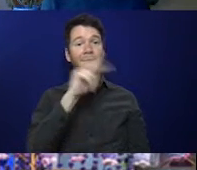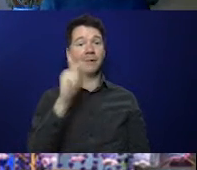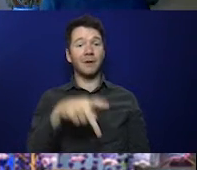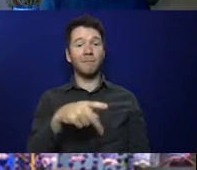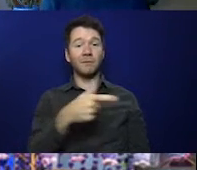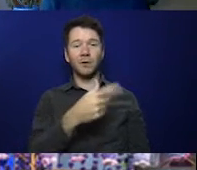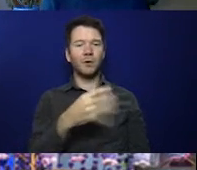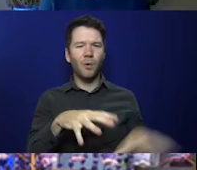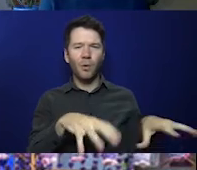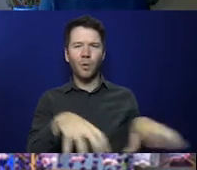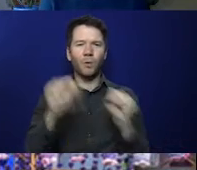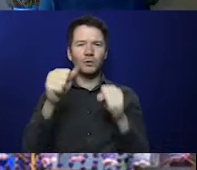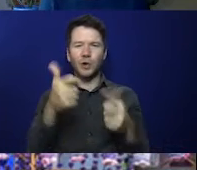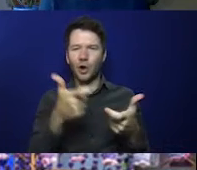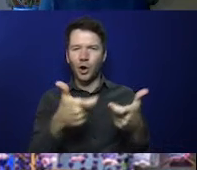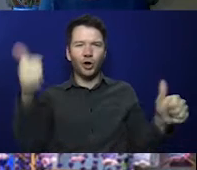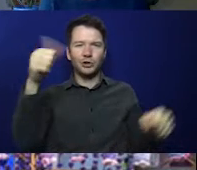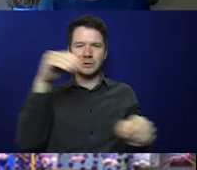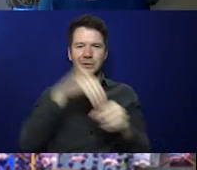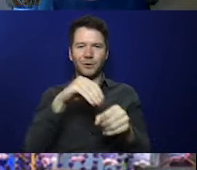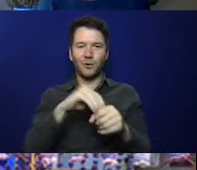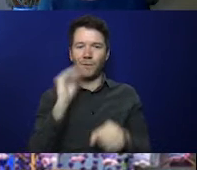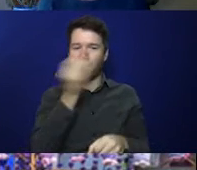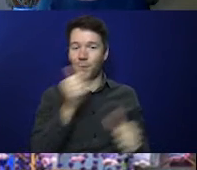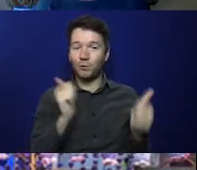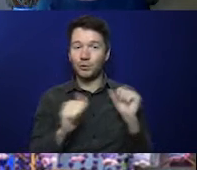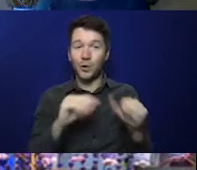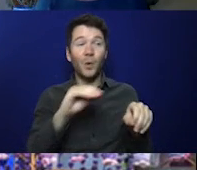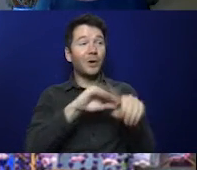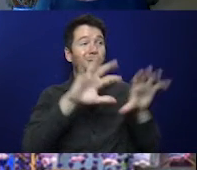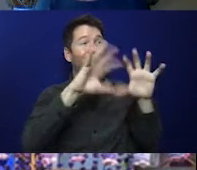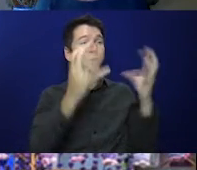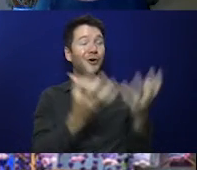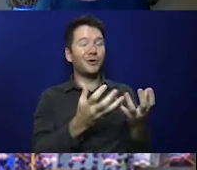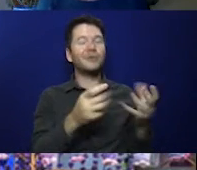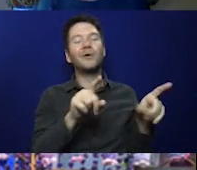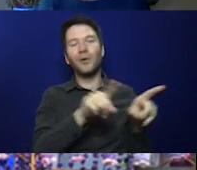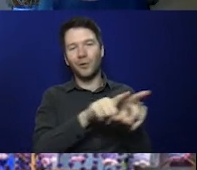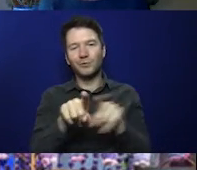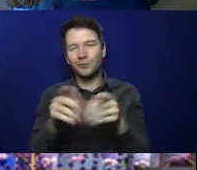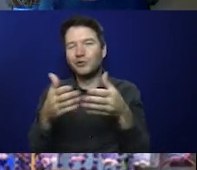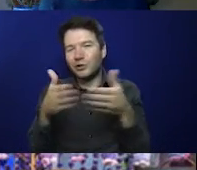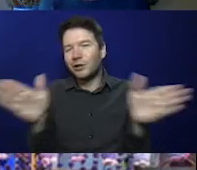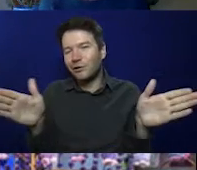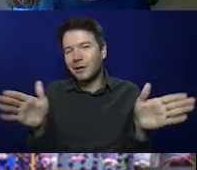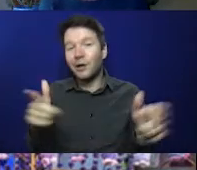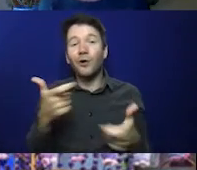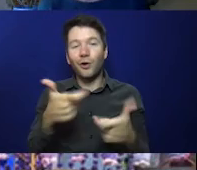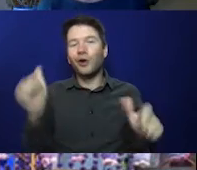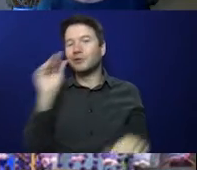Philadelphia is home to the largest indoor Flower Show in the world and the largest Flower